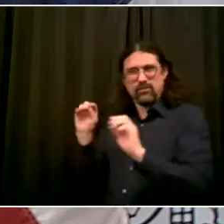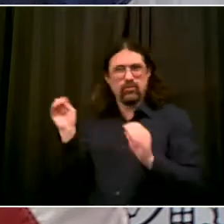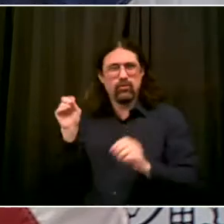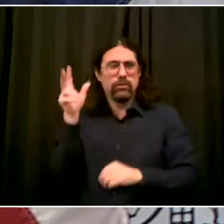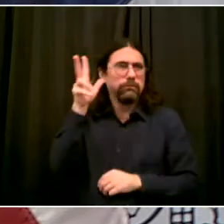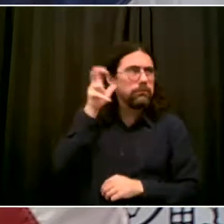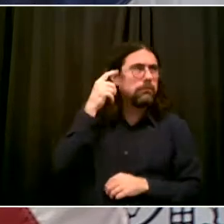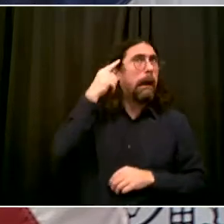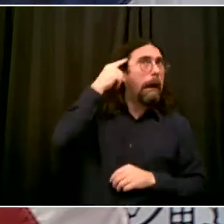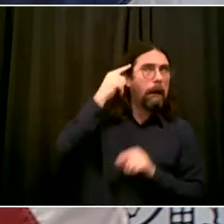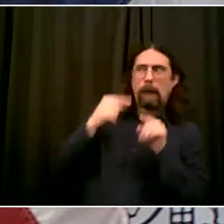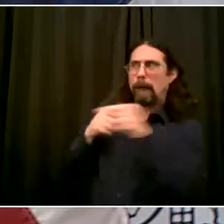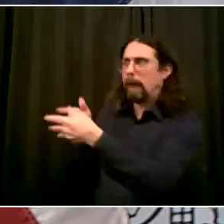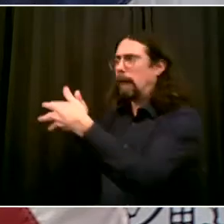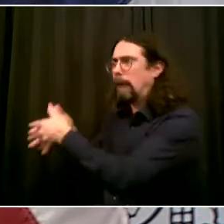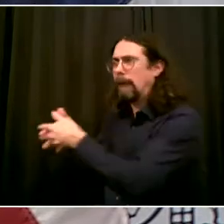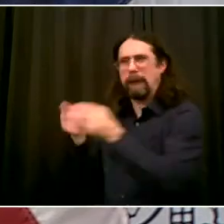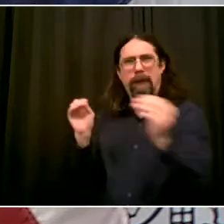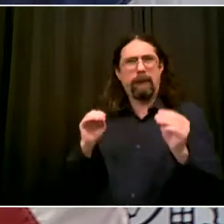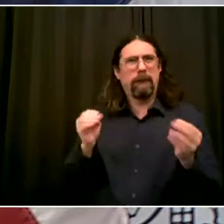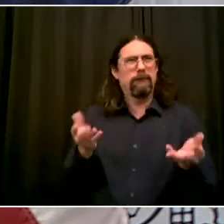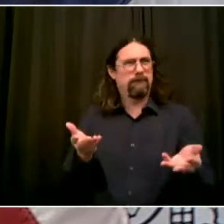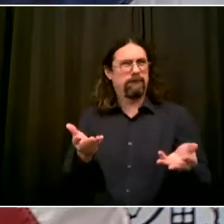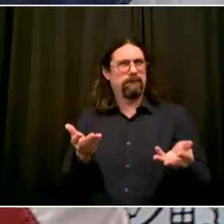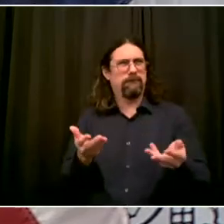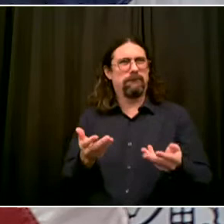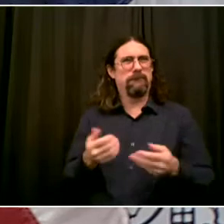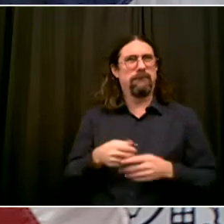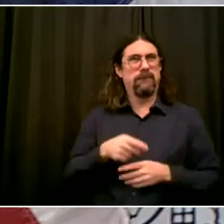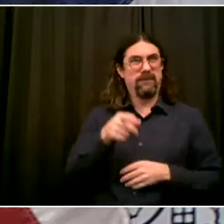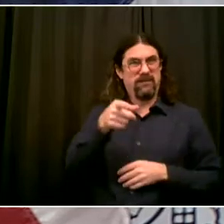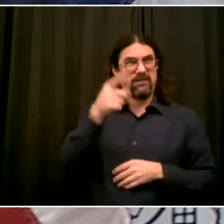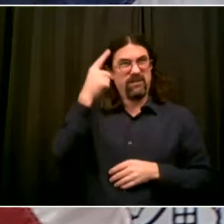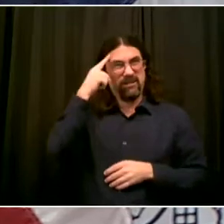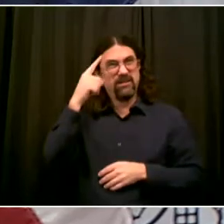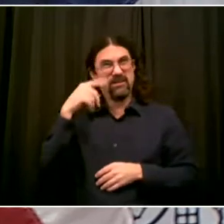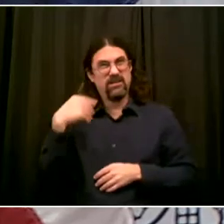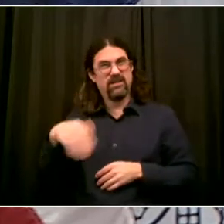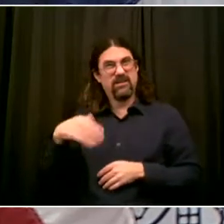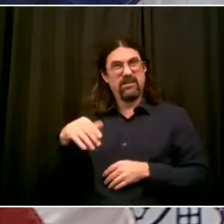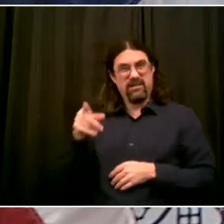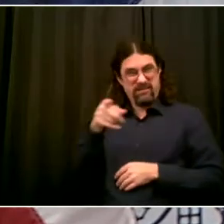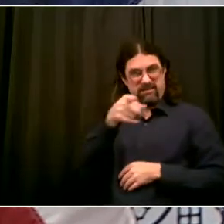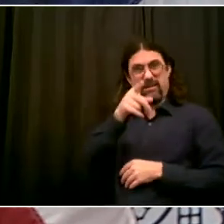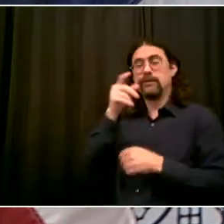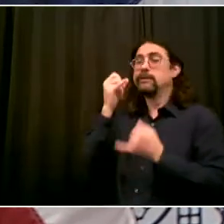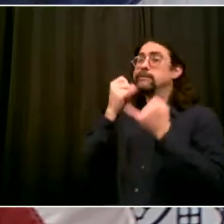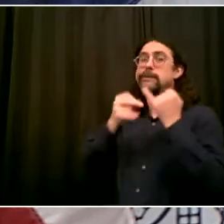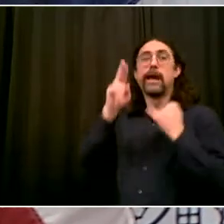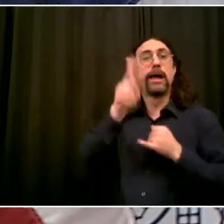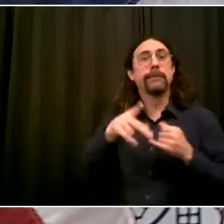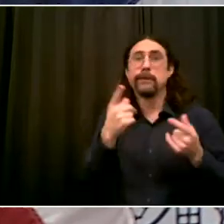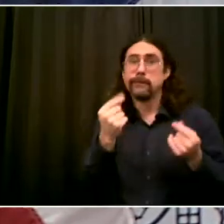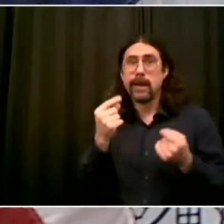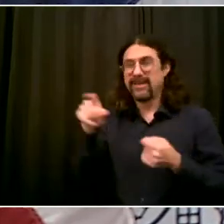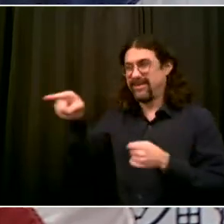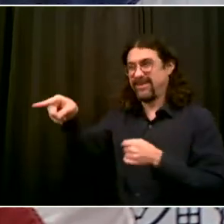W WAIT,, WAIT, WAIT.. LOTS OF QUESTIONS. HOLD ON. LET'S STAY WHERE YOU WERE. YOU'LL HAVE A FOLLOW-UP. I KNOW. HIAVE A MILLION QUESTIONS.